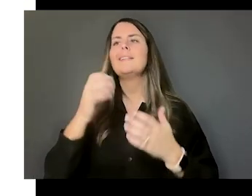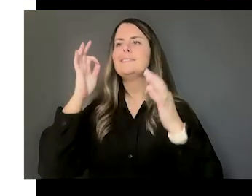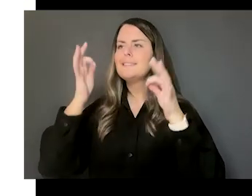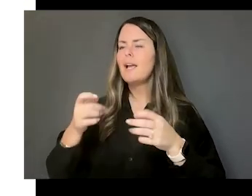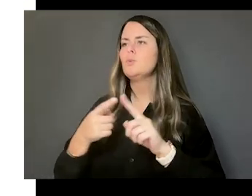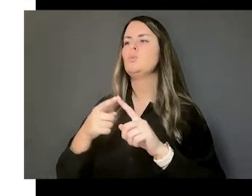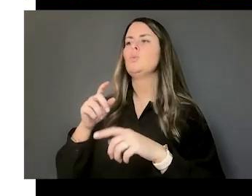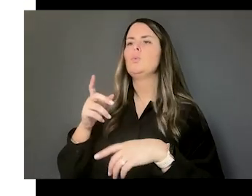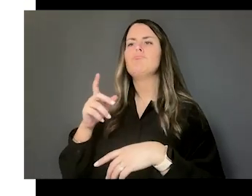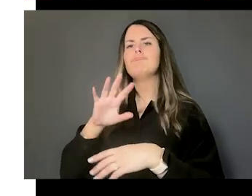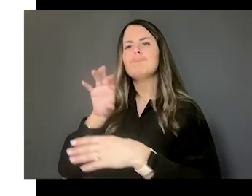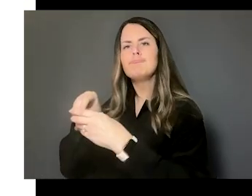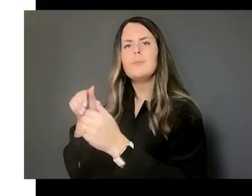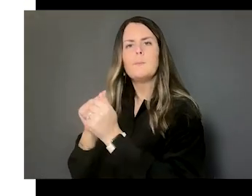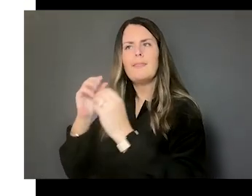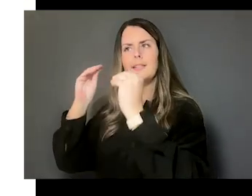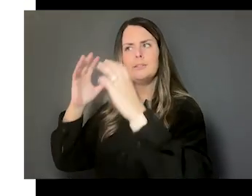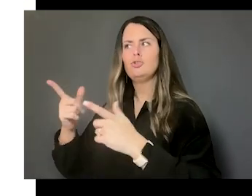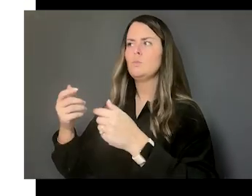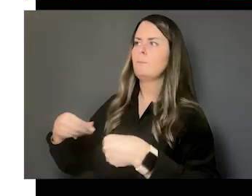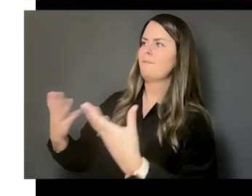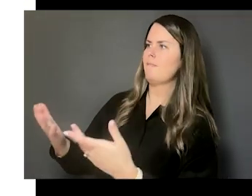by providing that training to them before they even dug in.